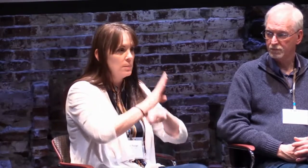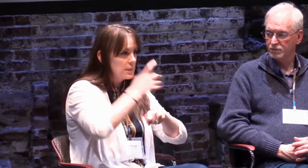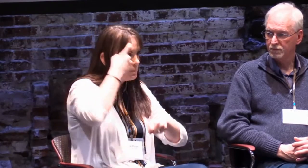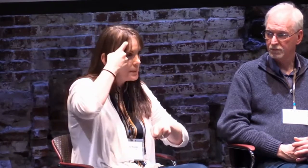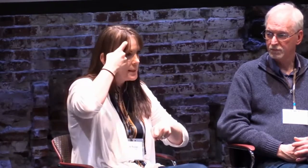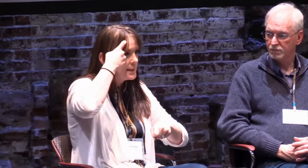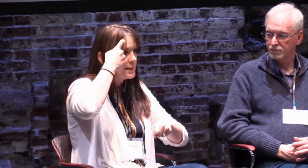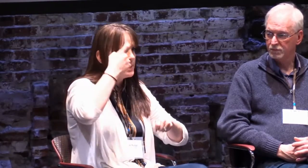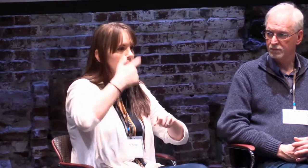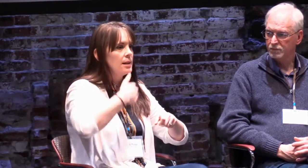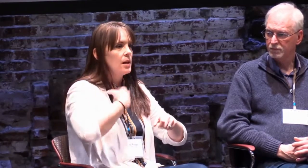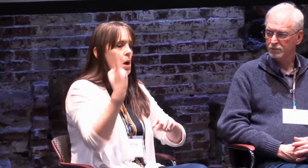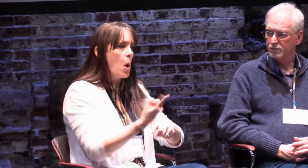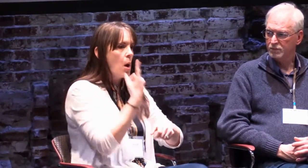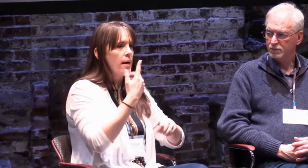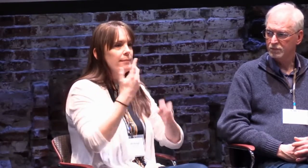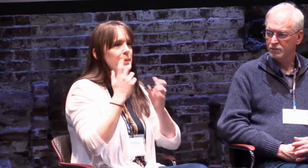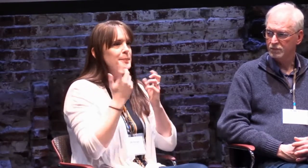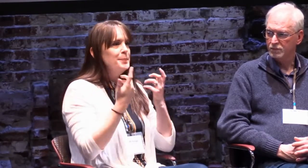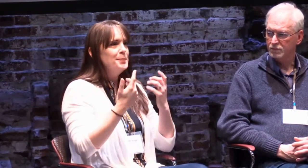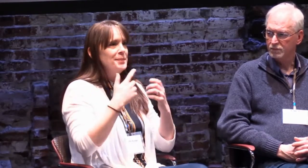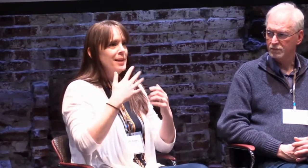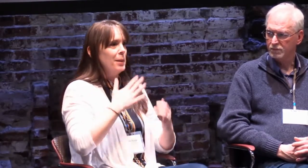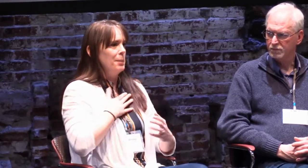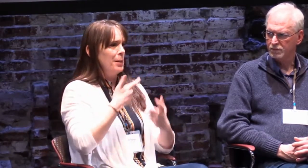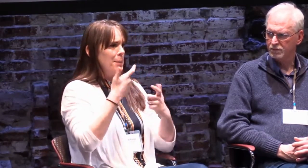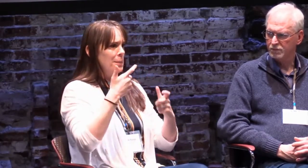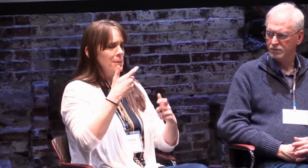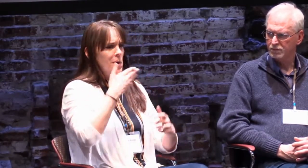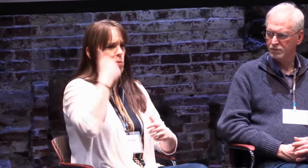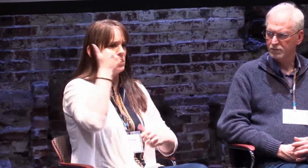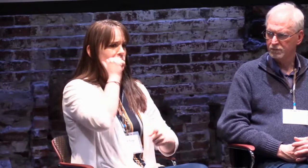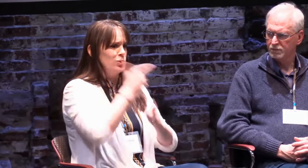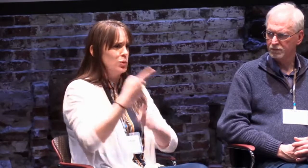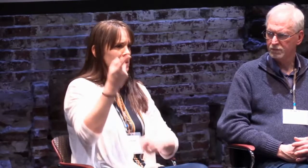I'm a business person, I have a business mind. I'm always thinking about the numbers.